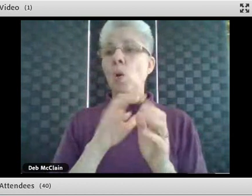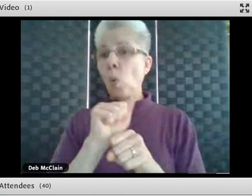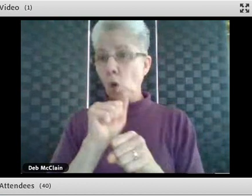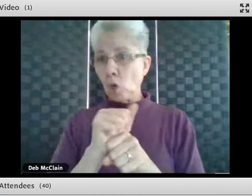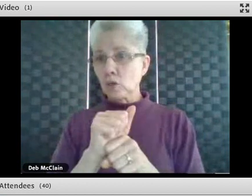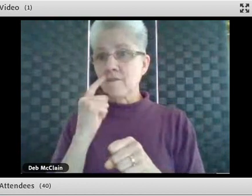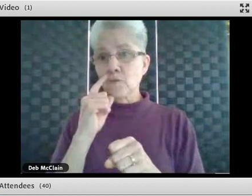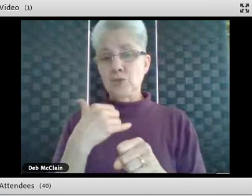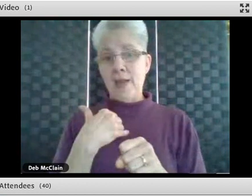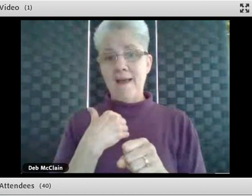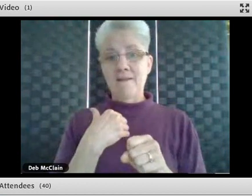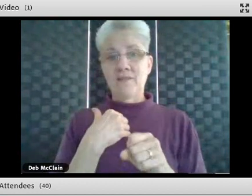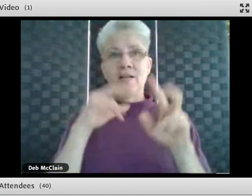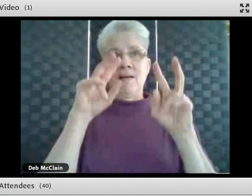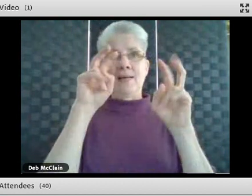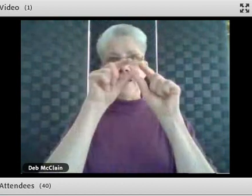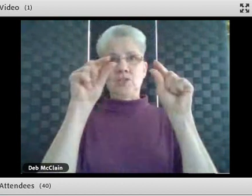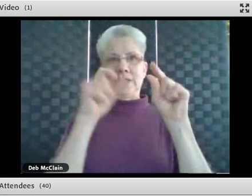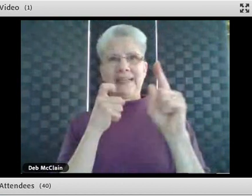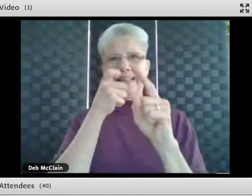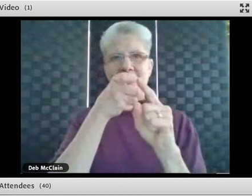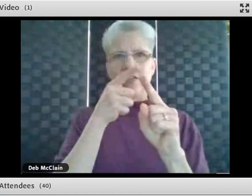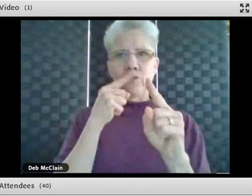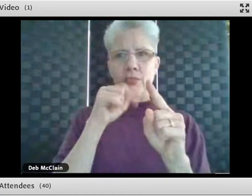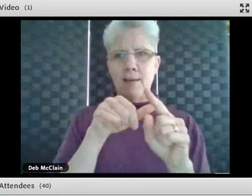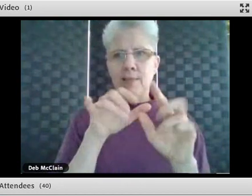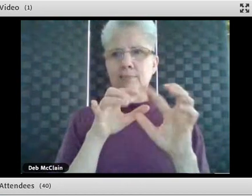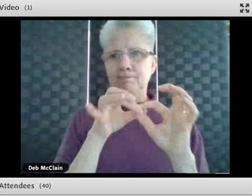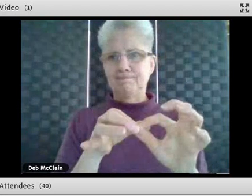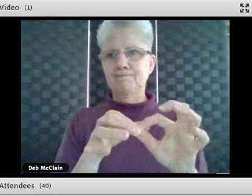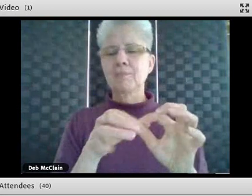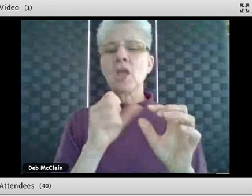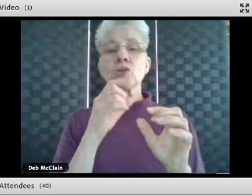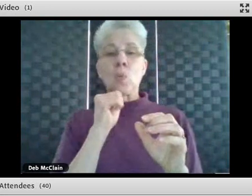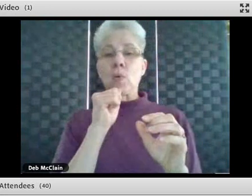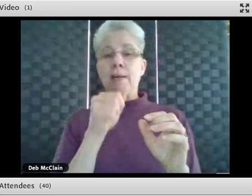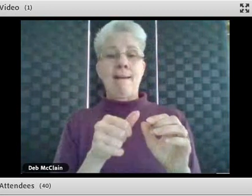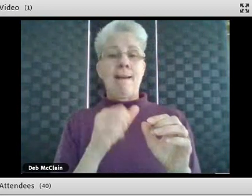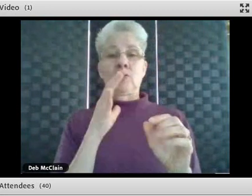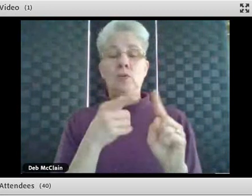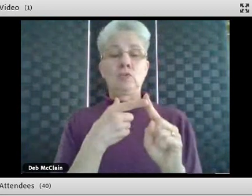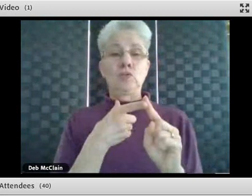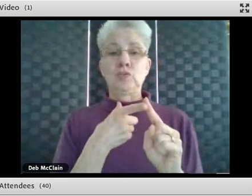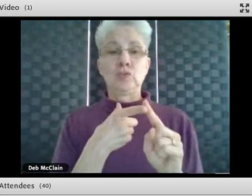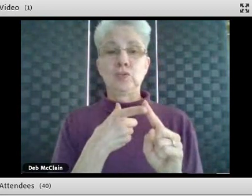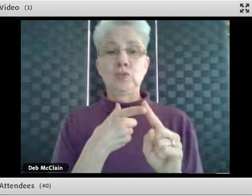to have a subject heading assigned for that topic. So we're not going to assign a subject heading